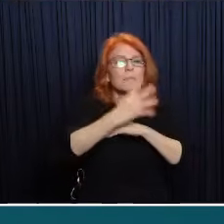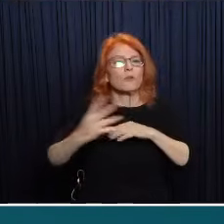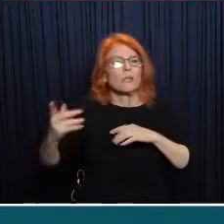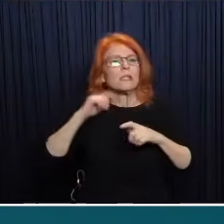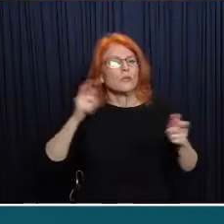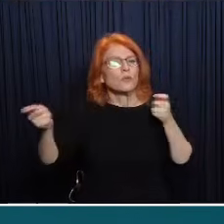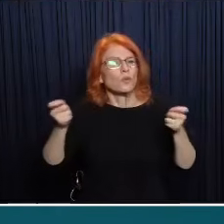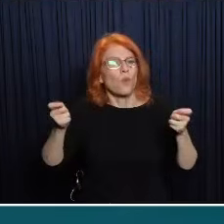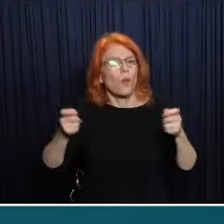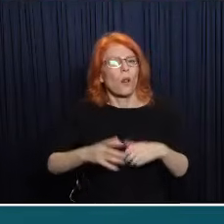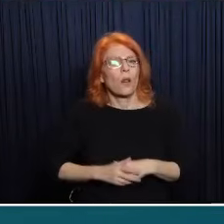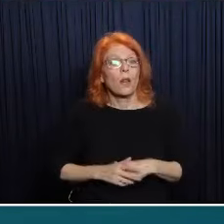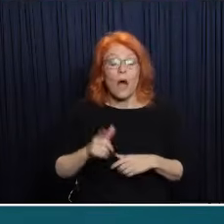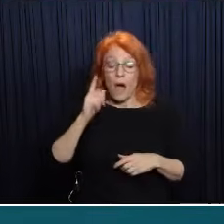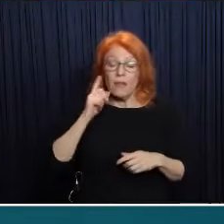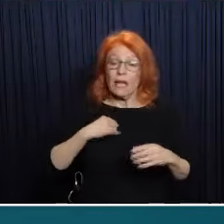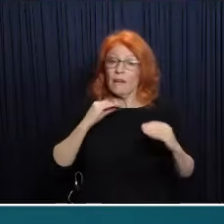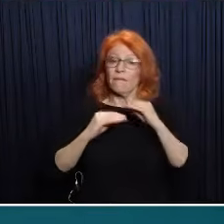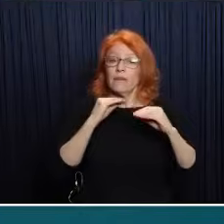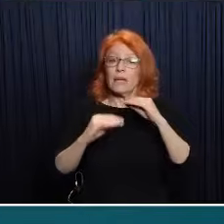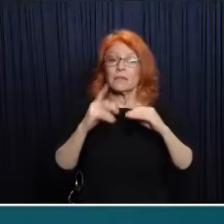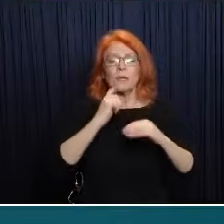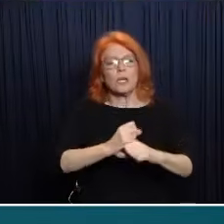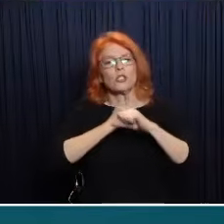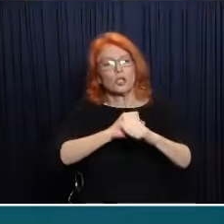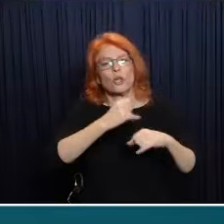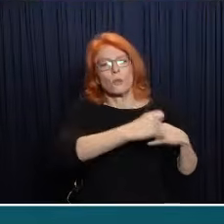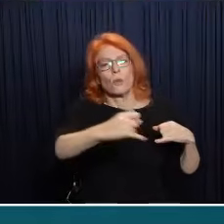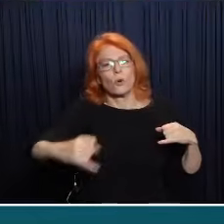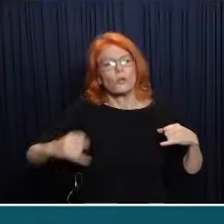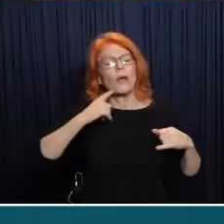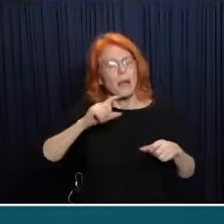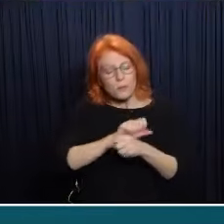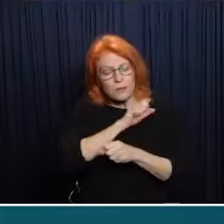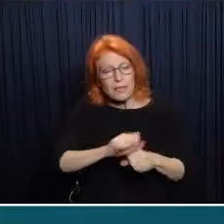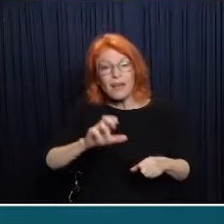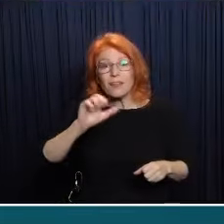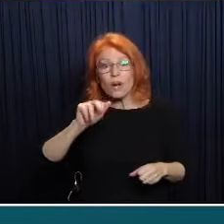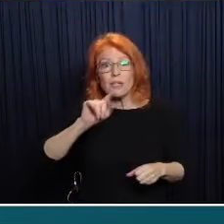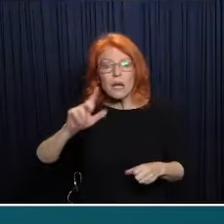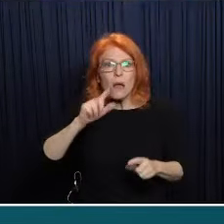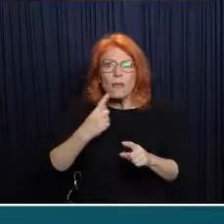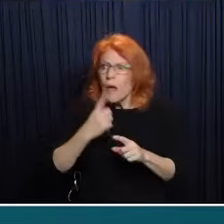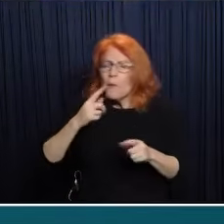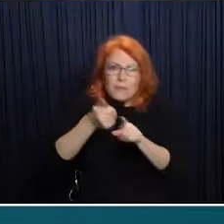IF YOU CROSSED OVER A BORDER, YOU ARE ILLEGAL, YOU BROKE THE LAW. WE NEED TO GET IMMIGRATION UNDER